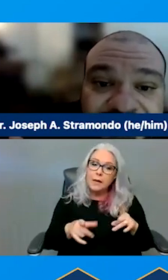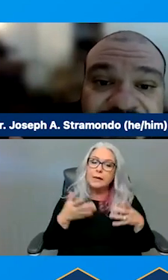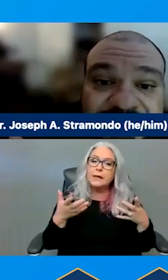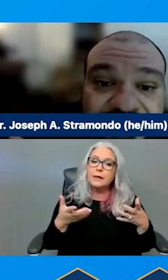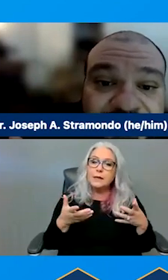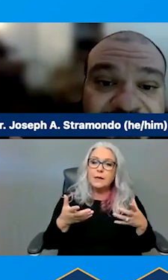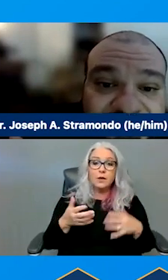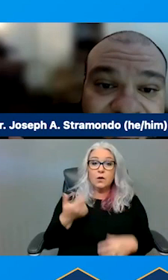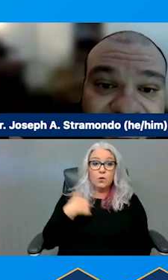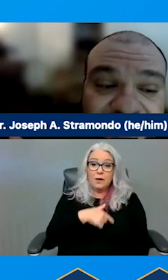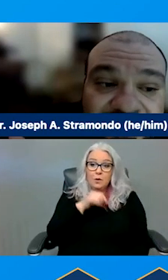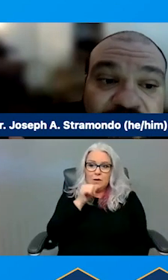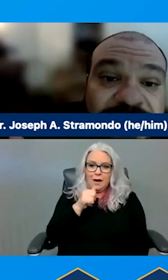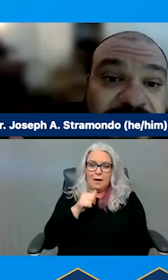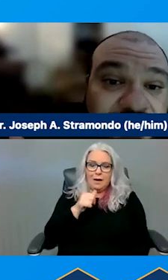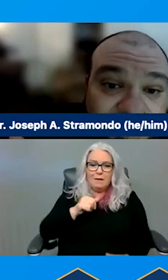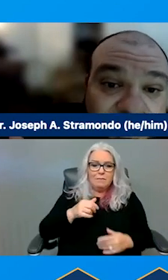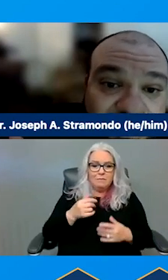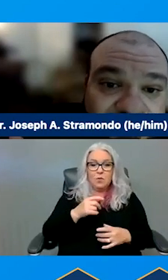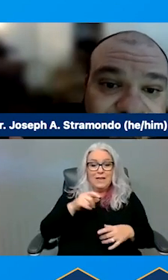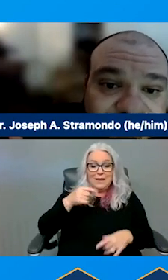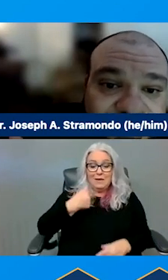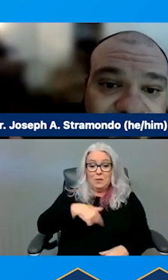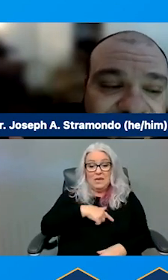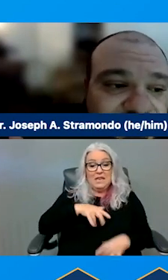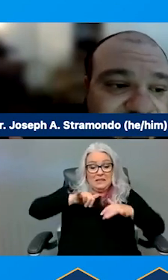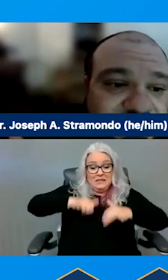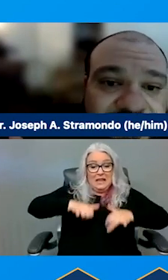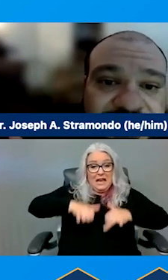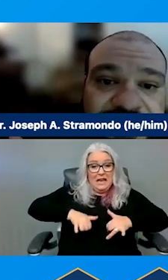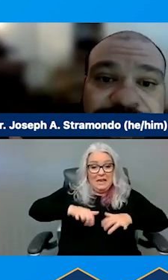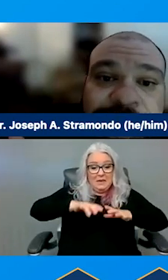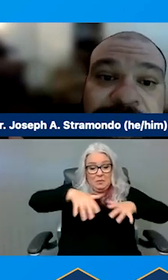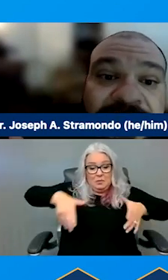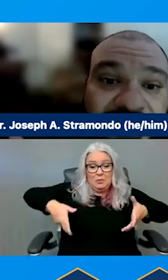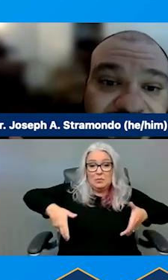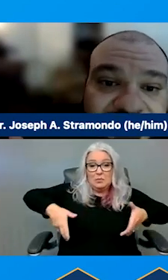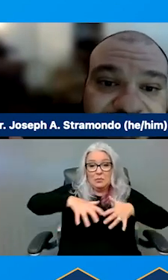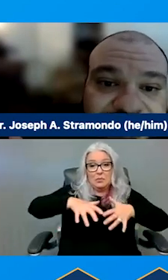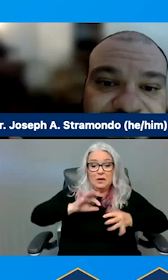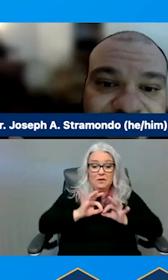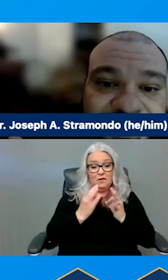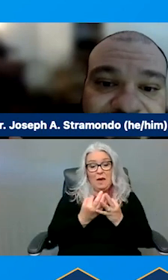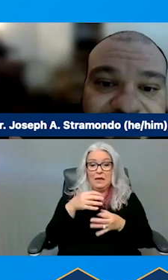of us being in close proximity with other people. We created